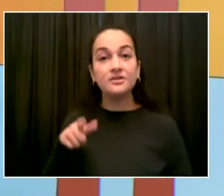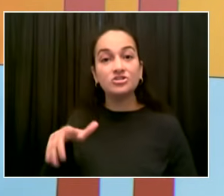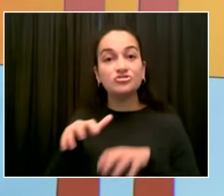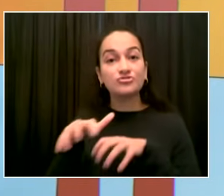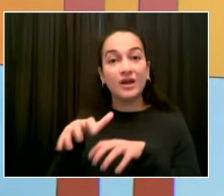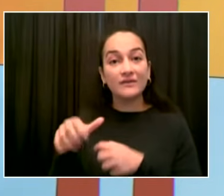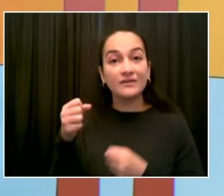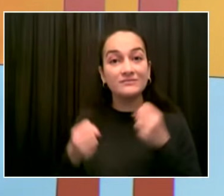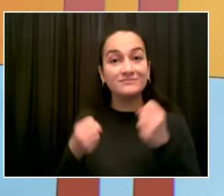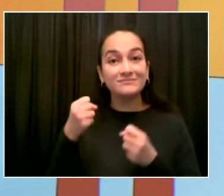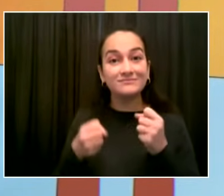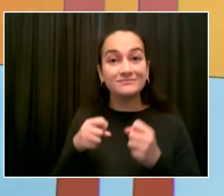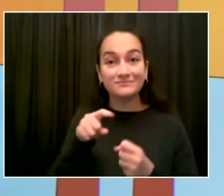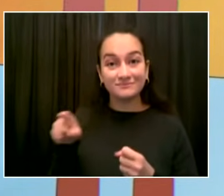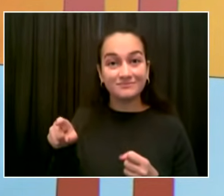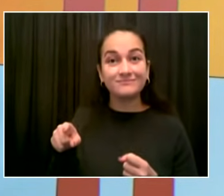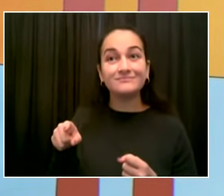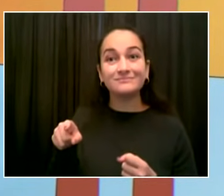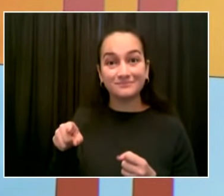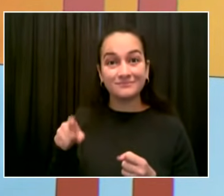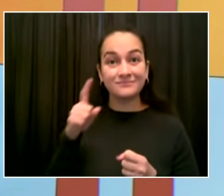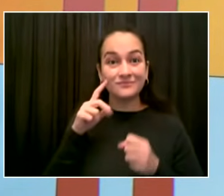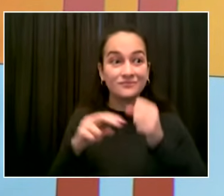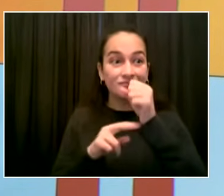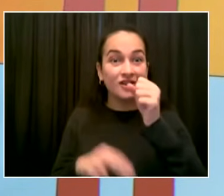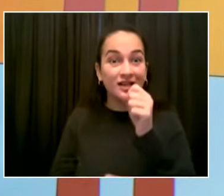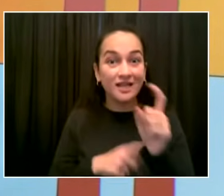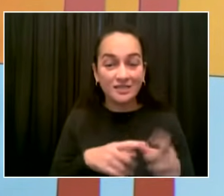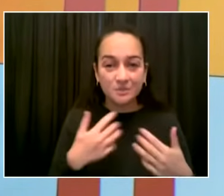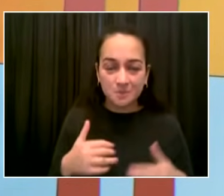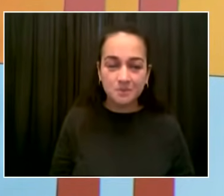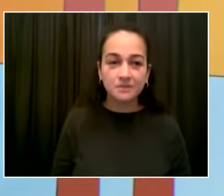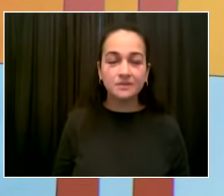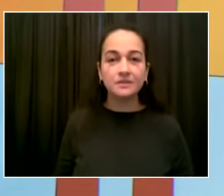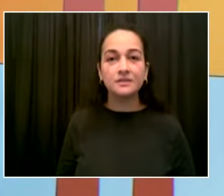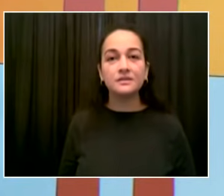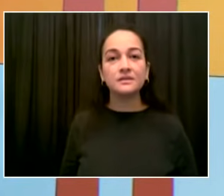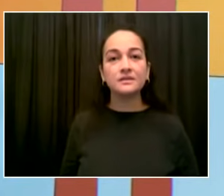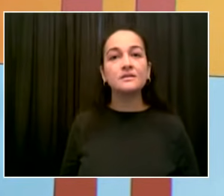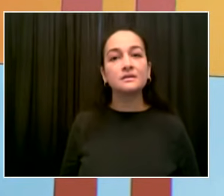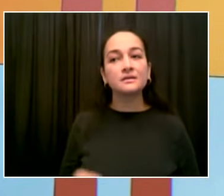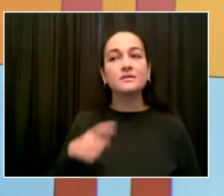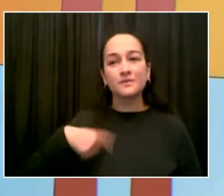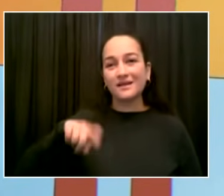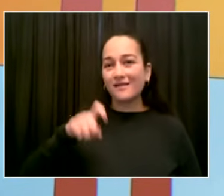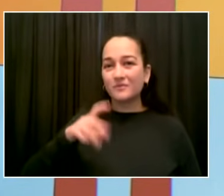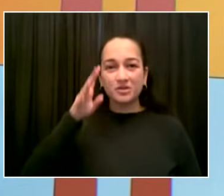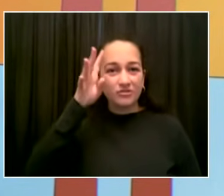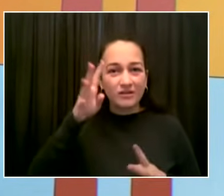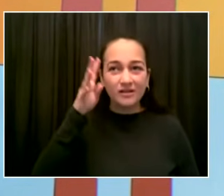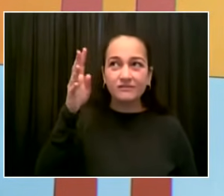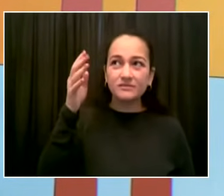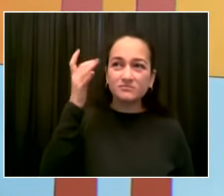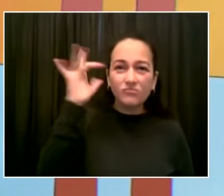CONGESTION PRICING IS ANOTHER EXAMPLE. AN INNOVATION ON THE APPROACH AS TIME HAS COME JUST LIKE ALL THE OTHER THINGS WE'RE DOInG O ADDRESS THE